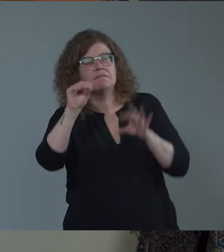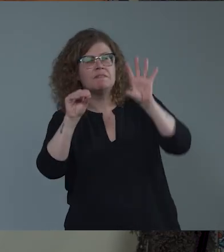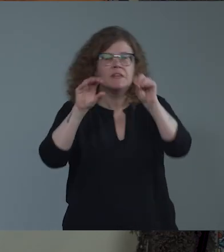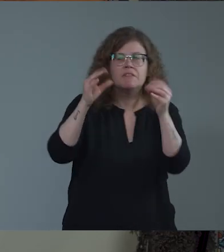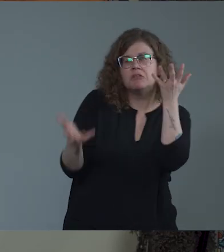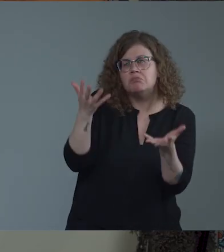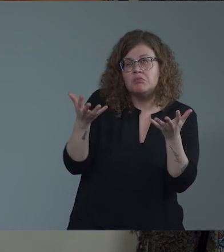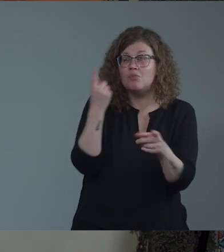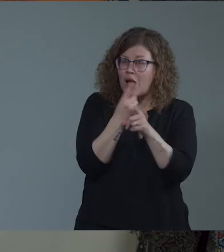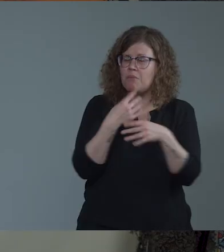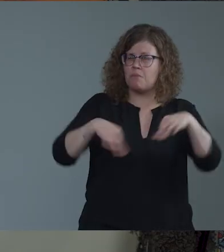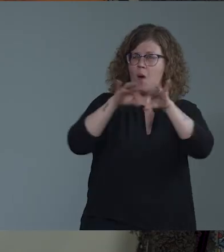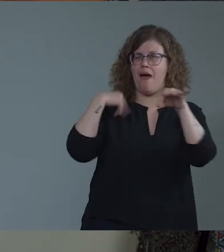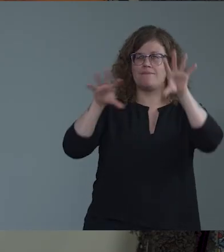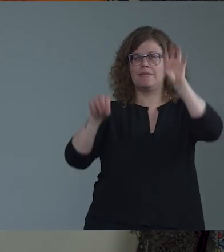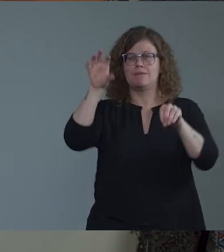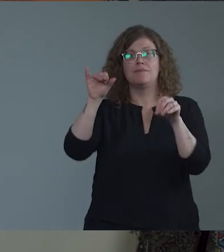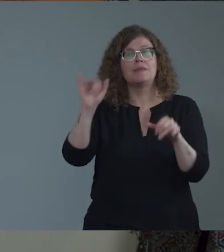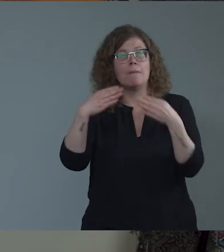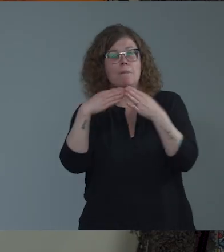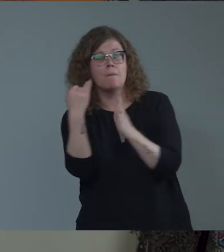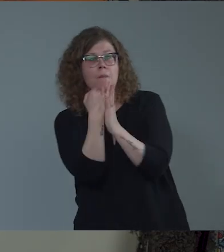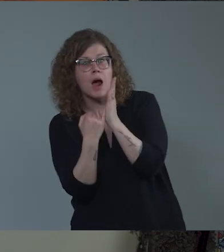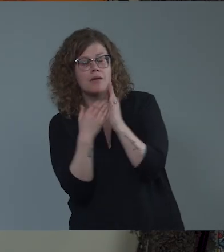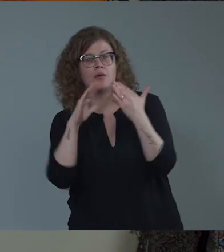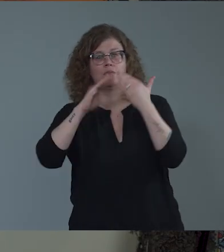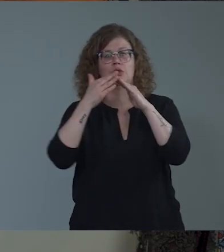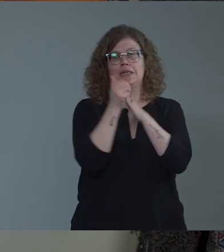and we do want to see artistic, artistic excellence within our public art